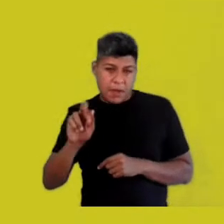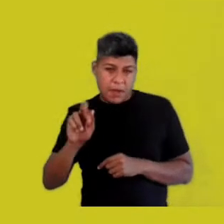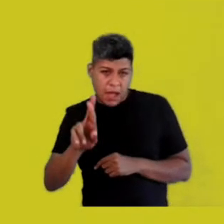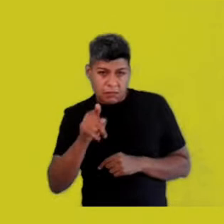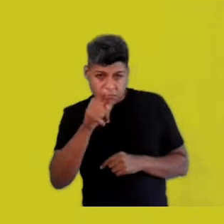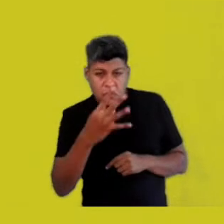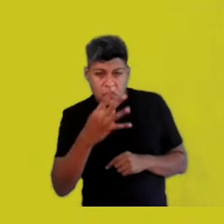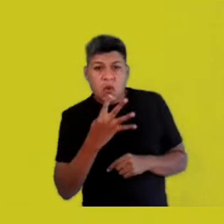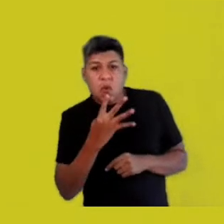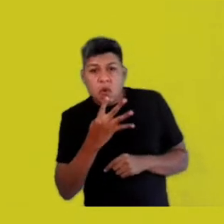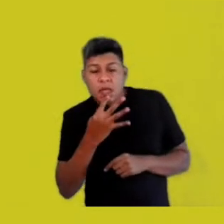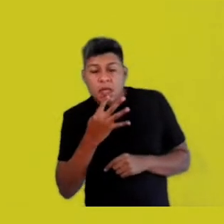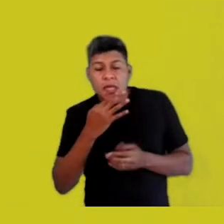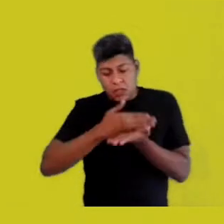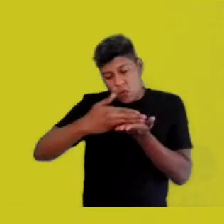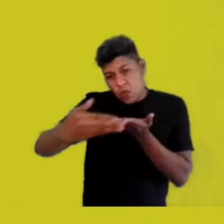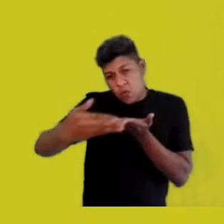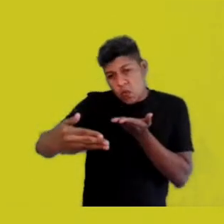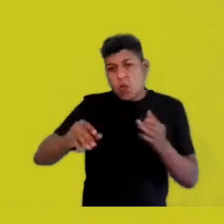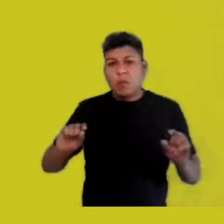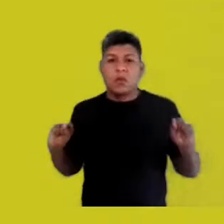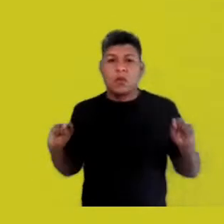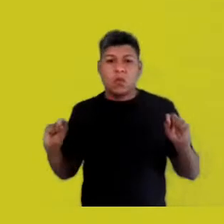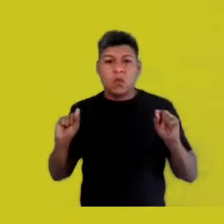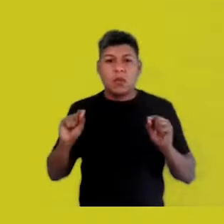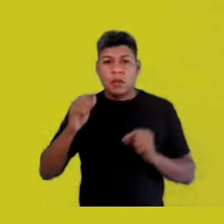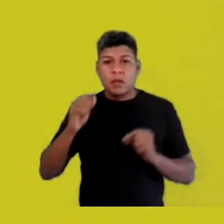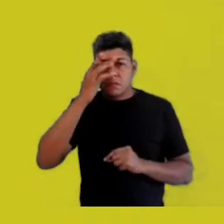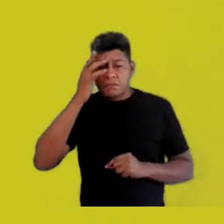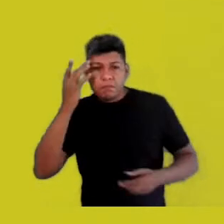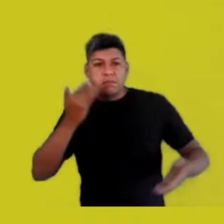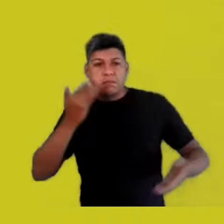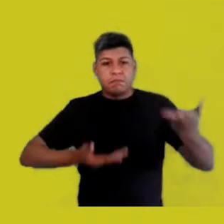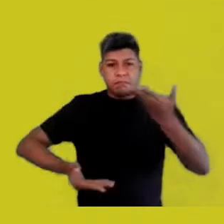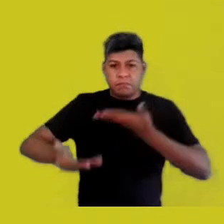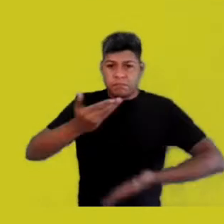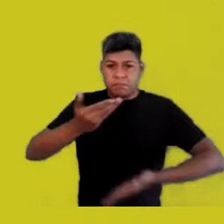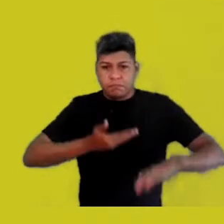has been one of the great counterparts to this project,